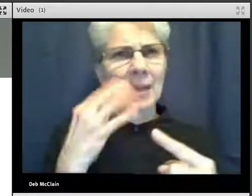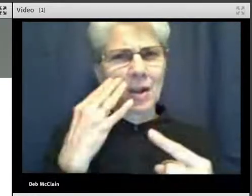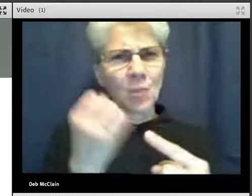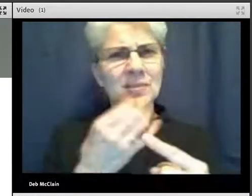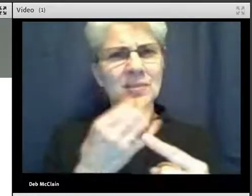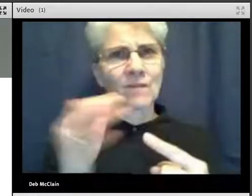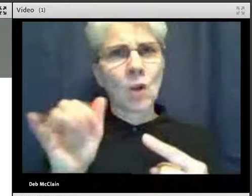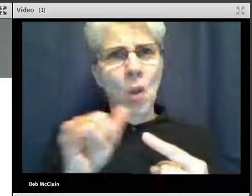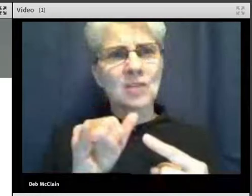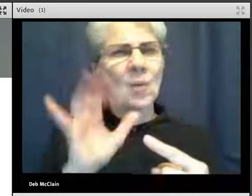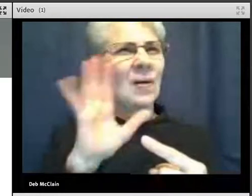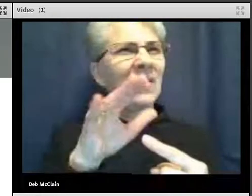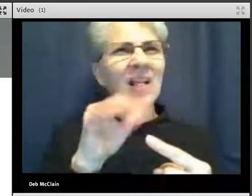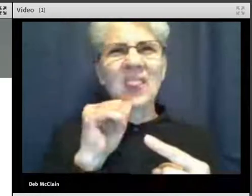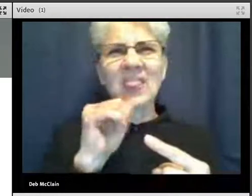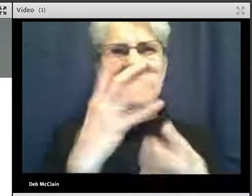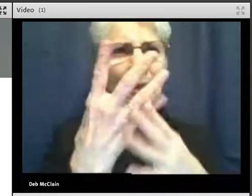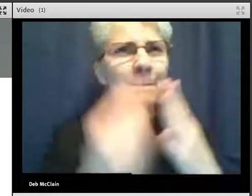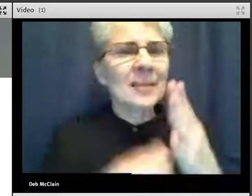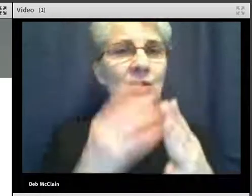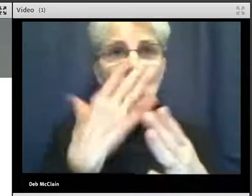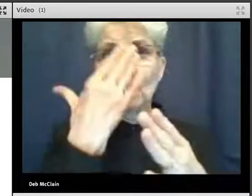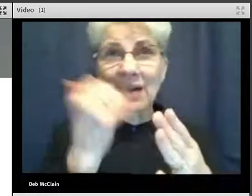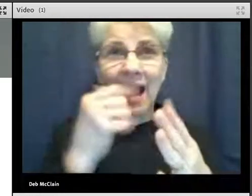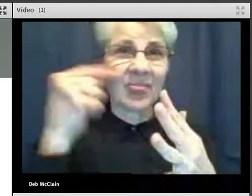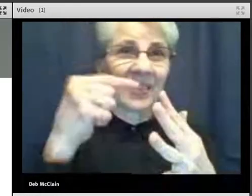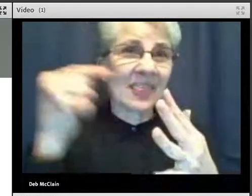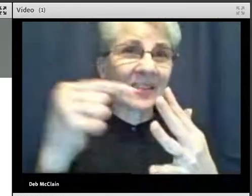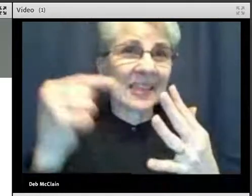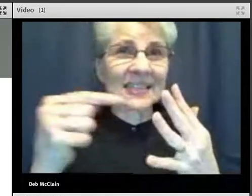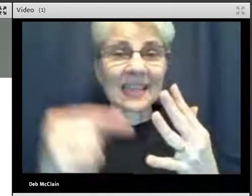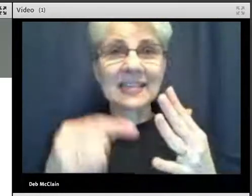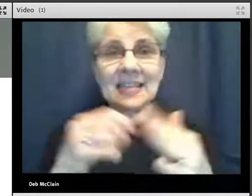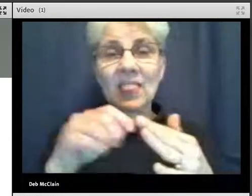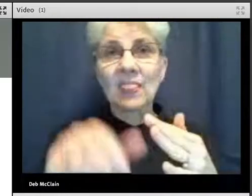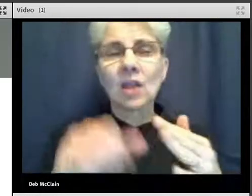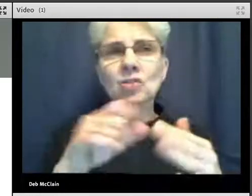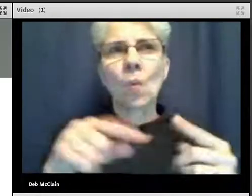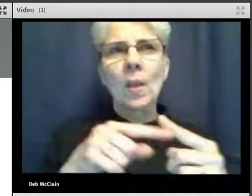And I know several others have, too, saying, "This is missing. You forgot this functionality in there."